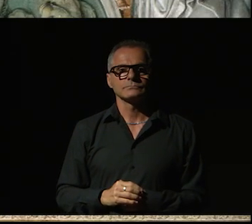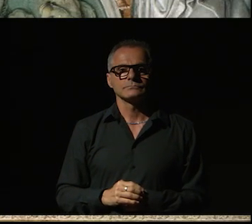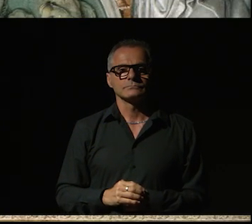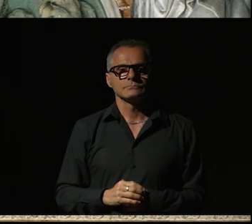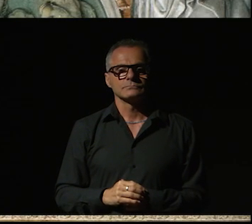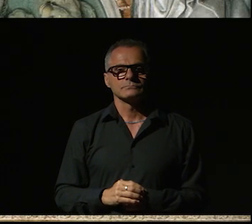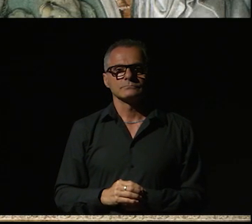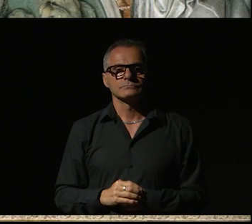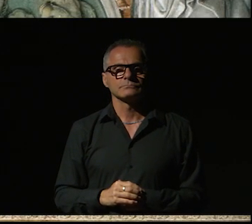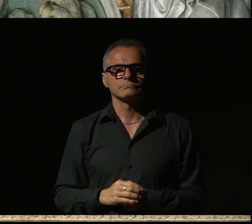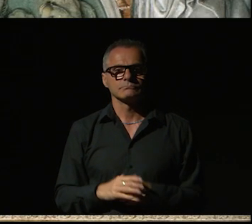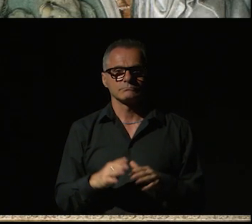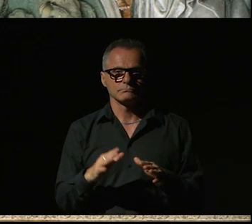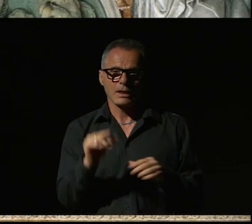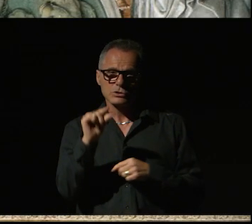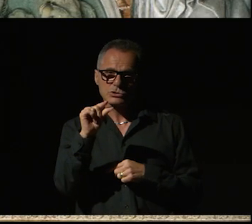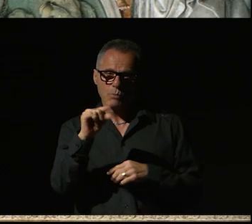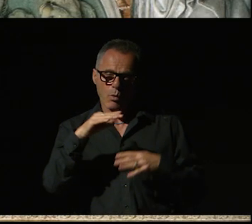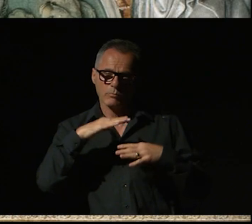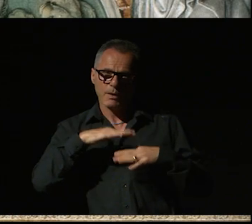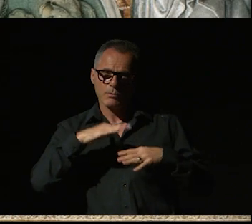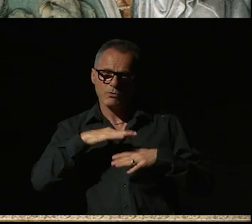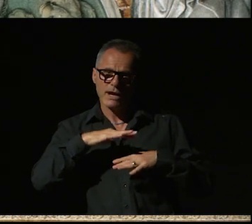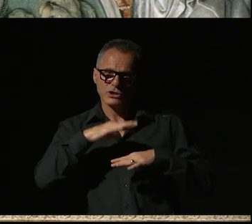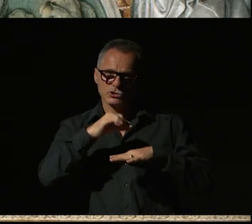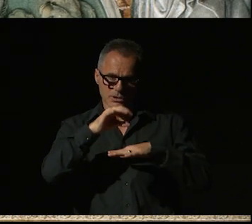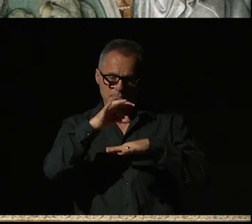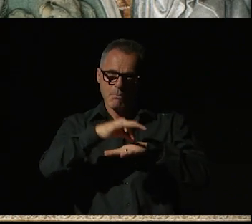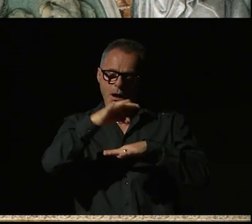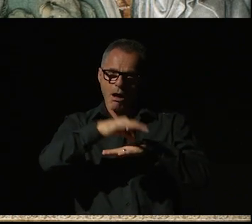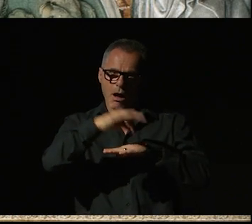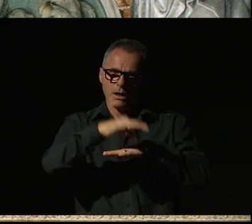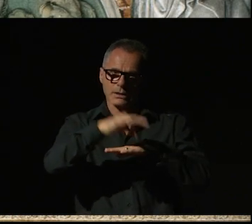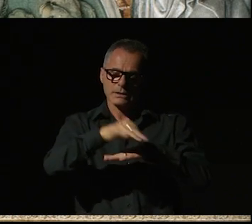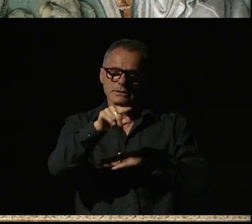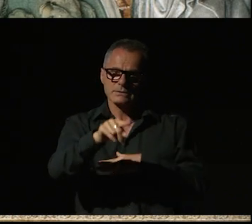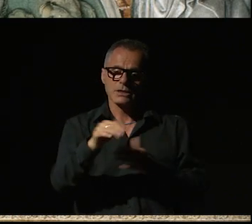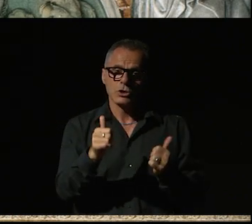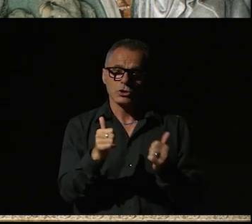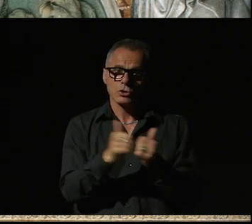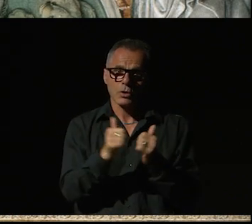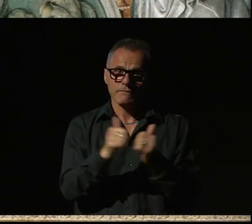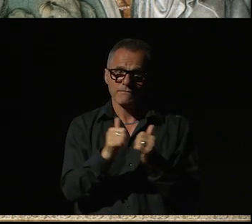tiny perforations along contour lines, confirm that the cartoon of the woman born off by a sea god, on the other hand,